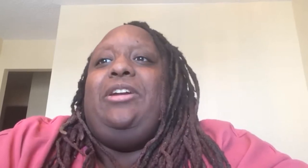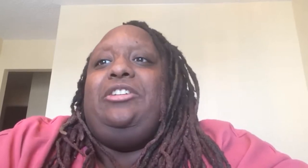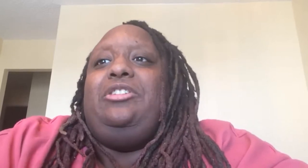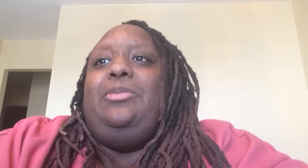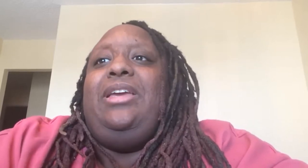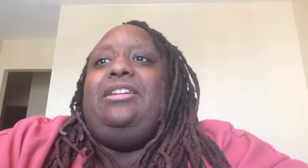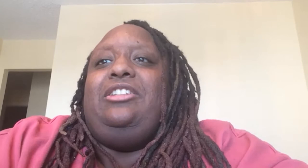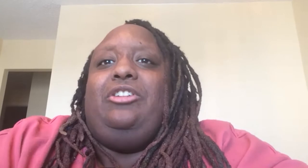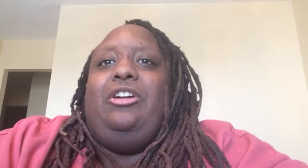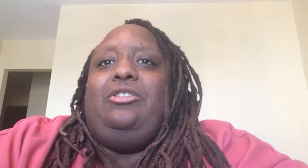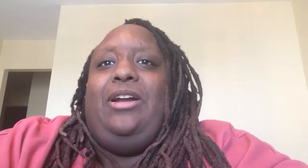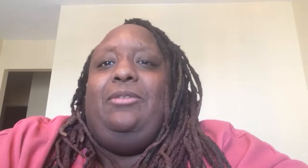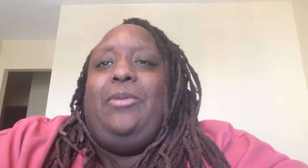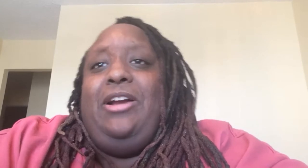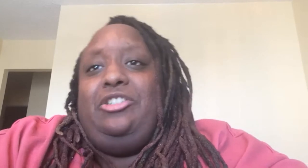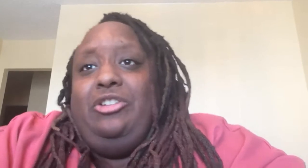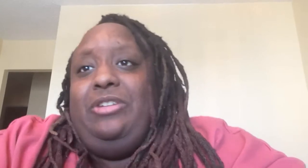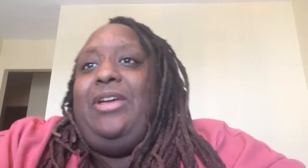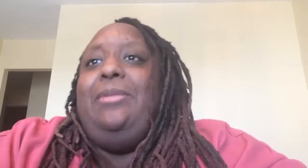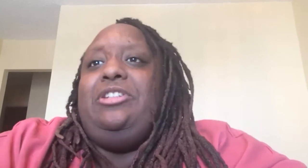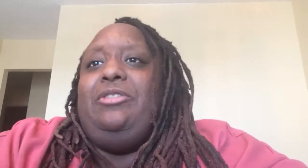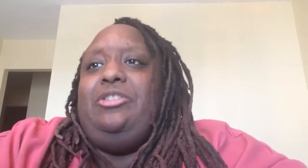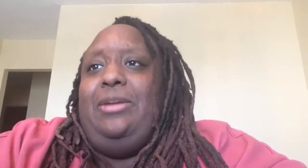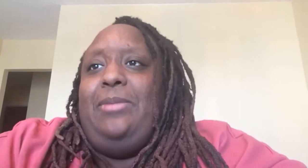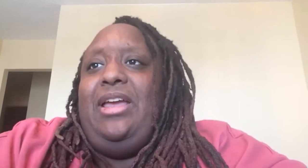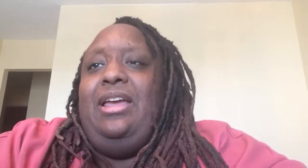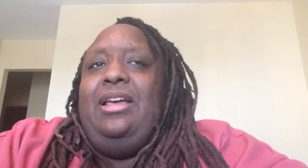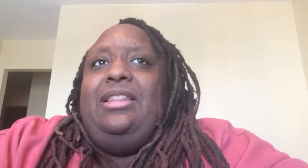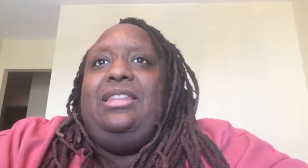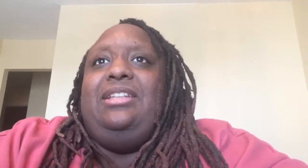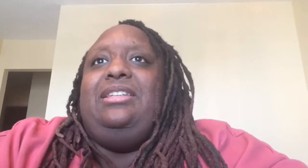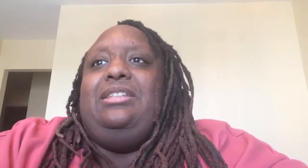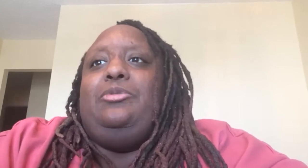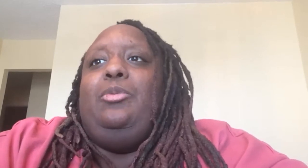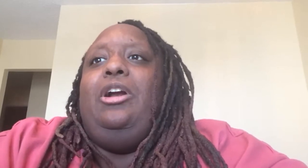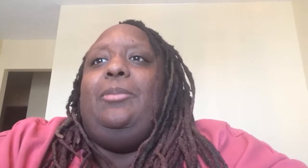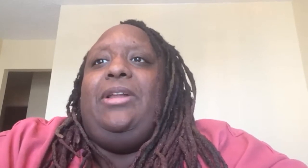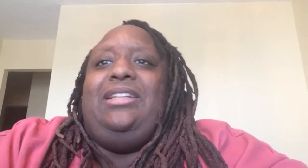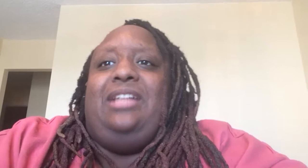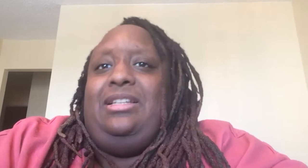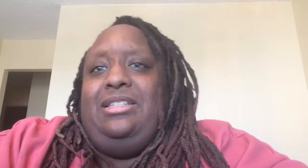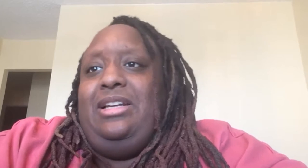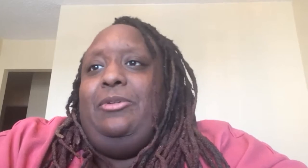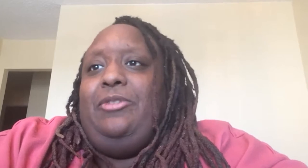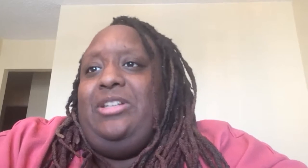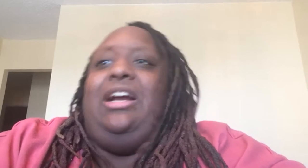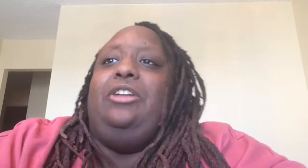Children and families are really trying to make these systems work, but that’s not sustainable for an entire school year.